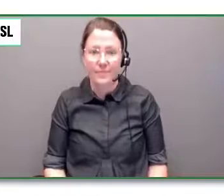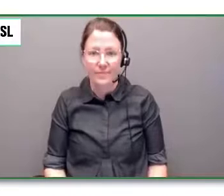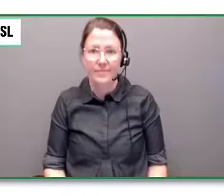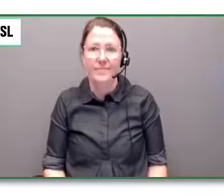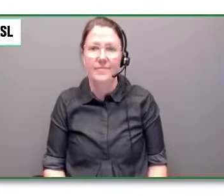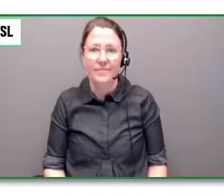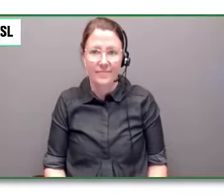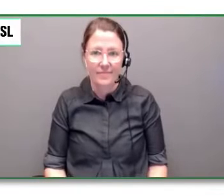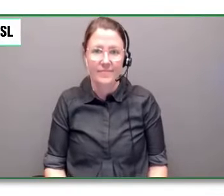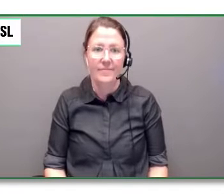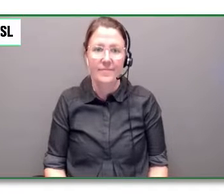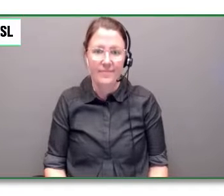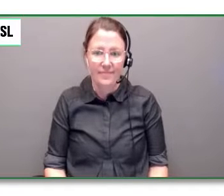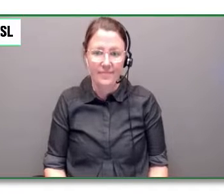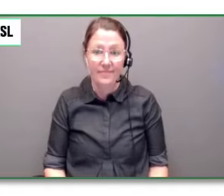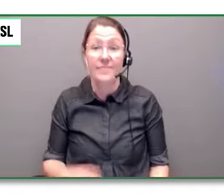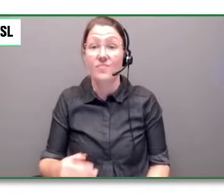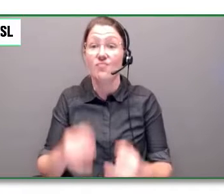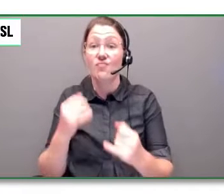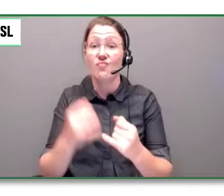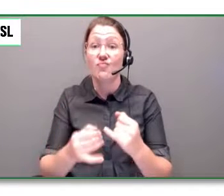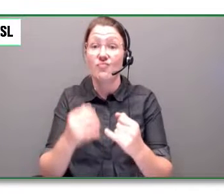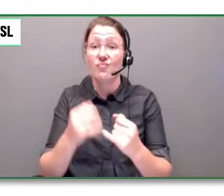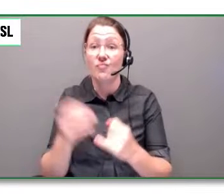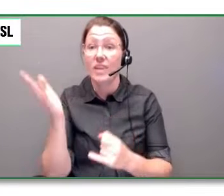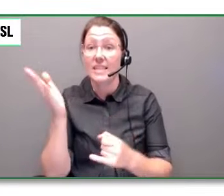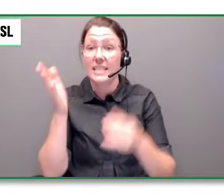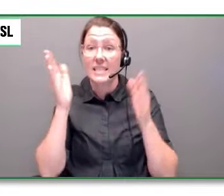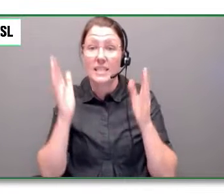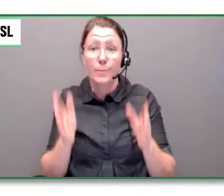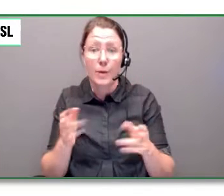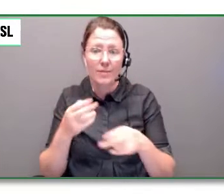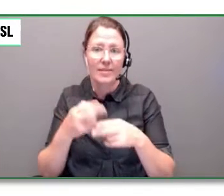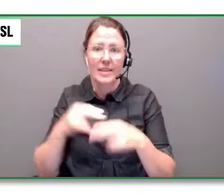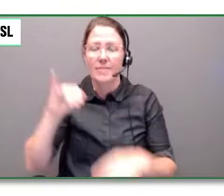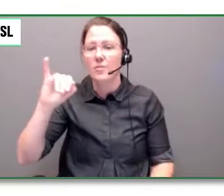Our final speaker for this hour is Julie Williams. Julie is an educator and